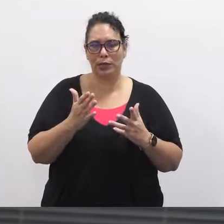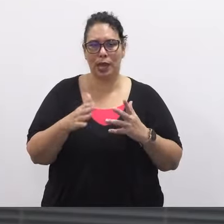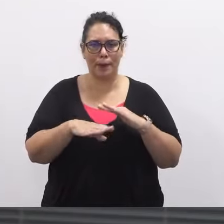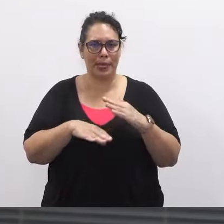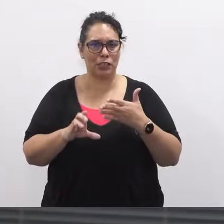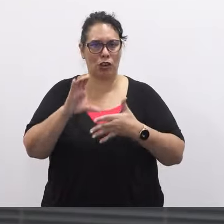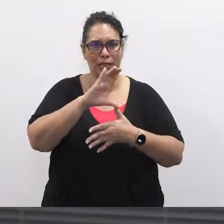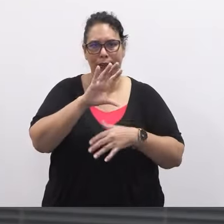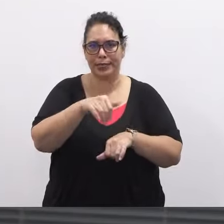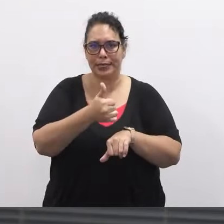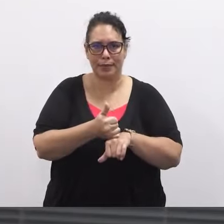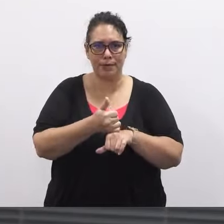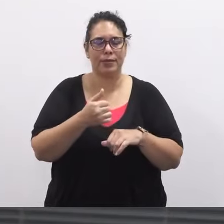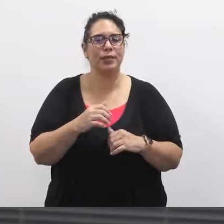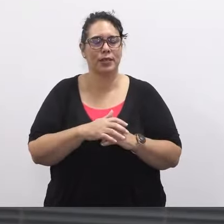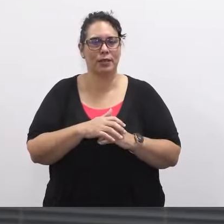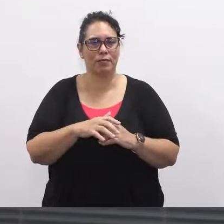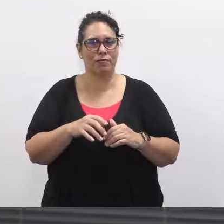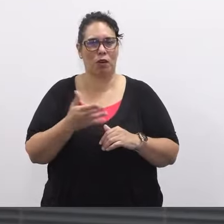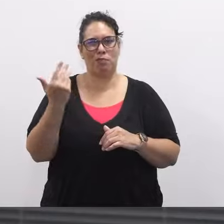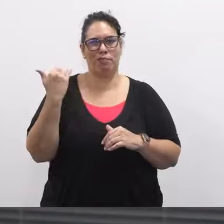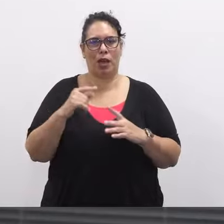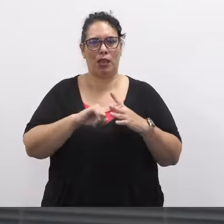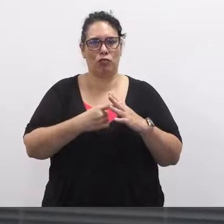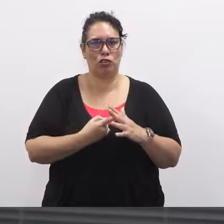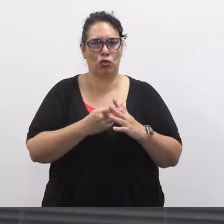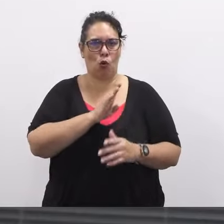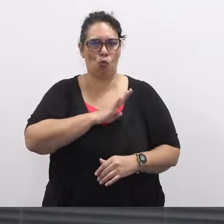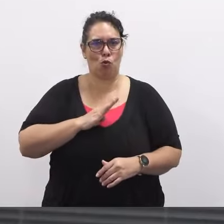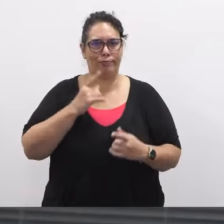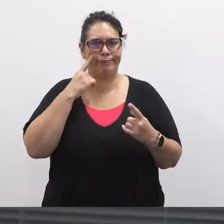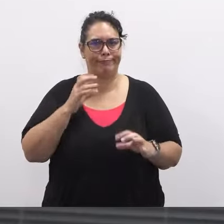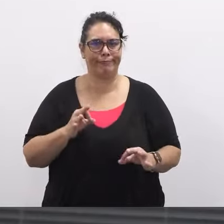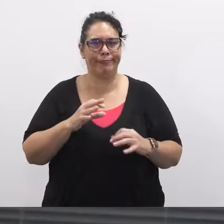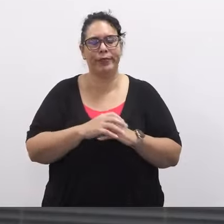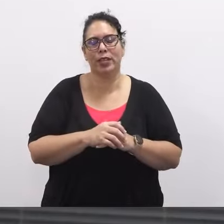in that original board resolution that included items such as cost,